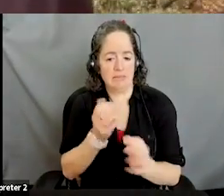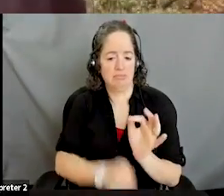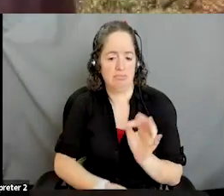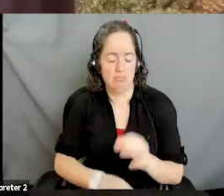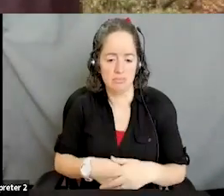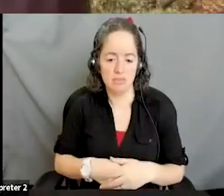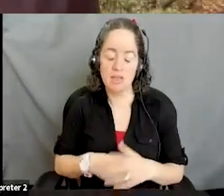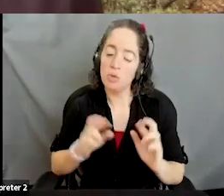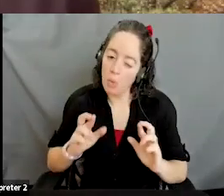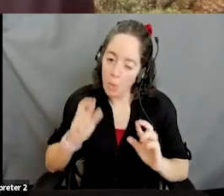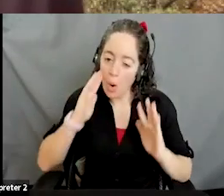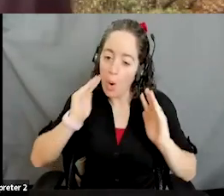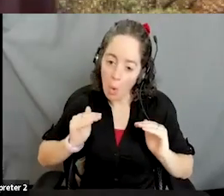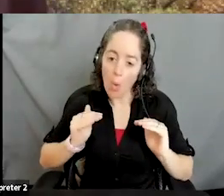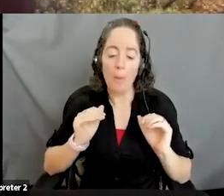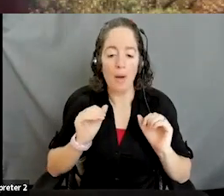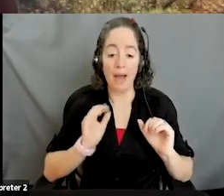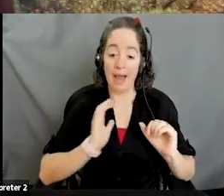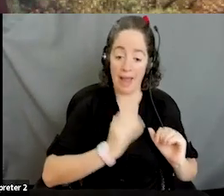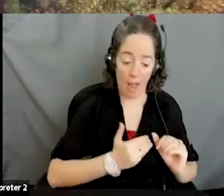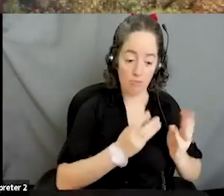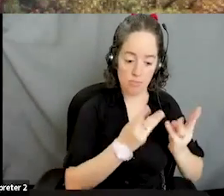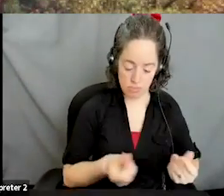in a little bit more timely fashion than we did.